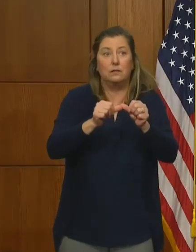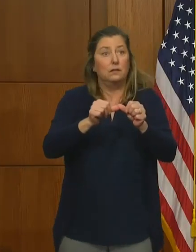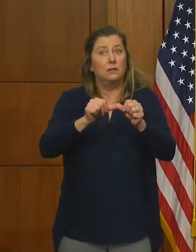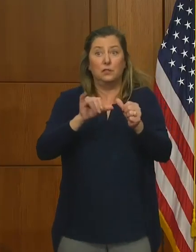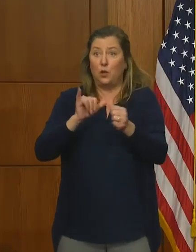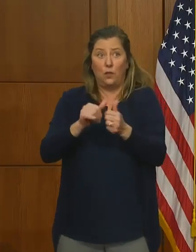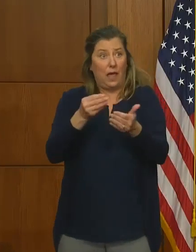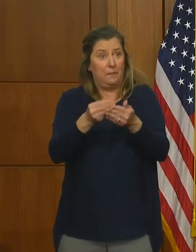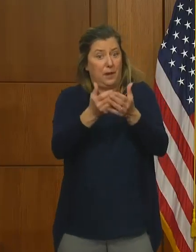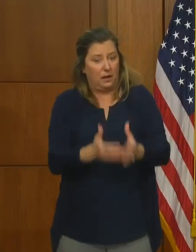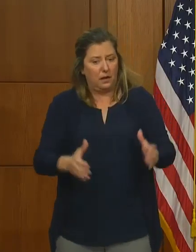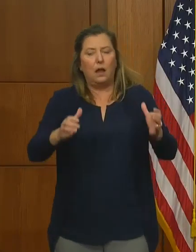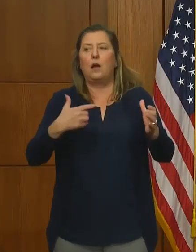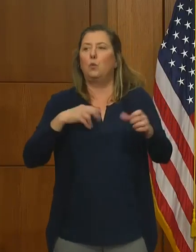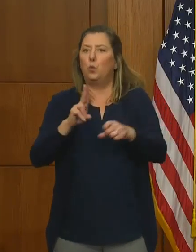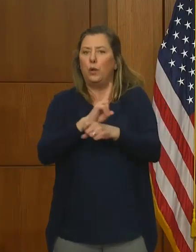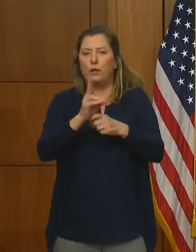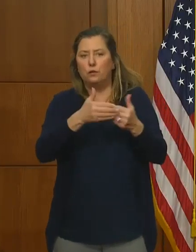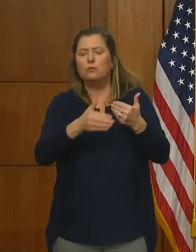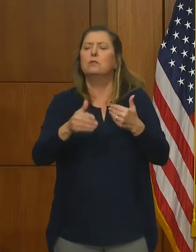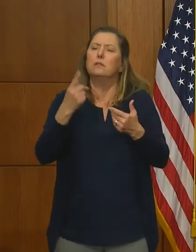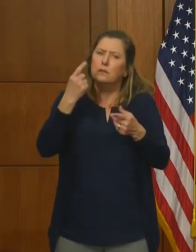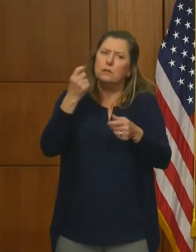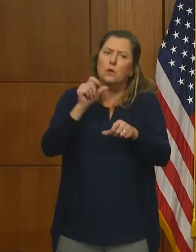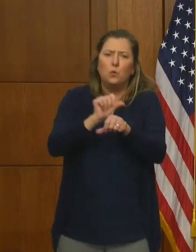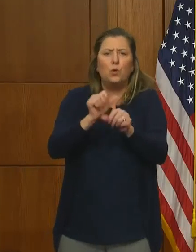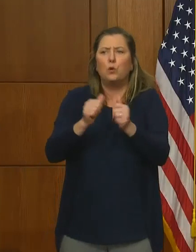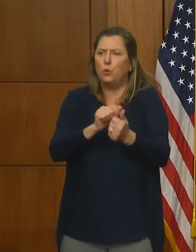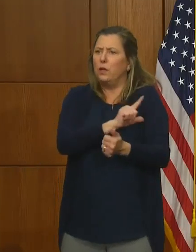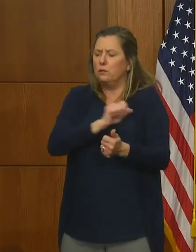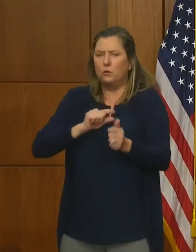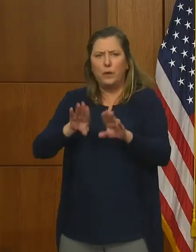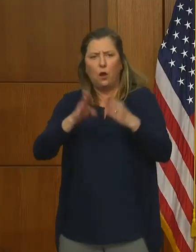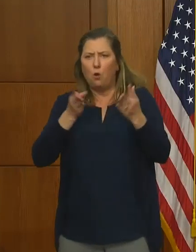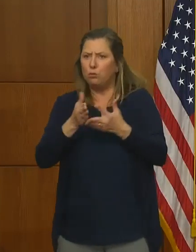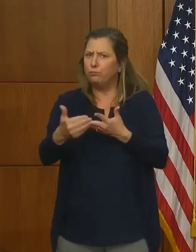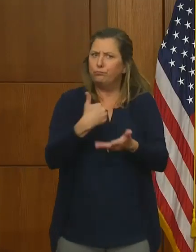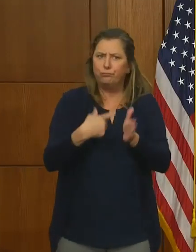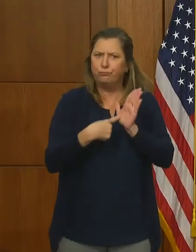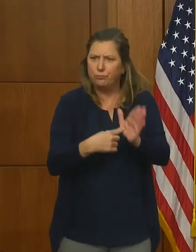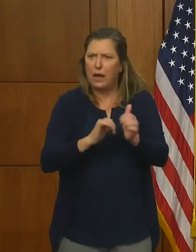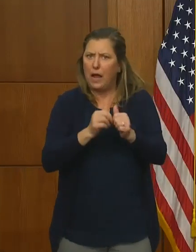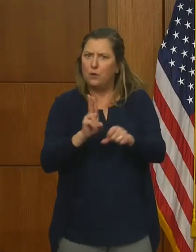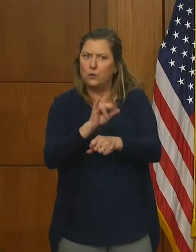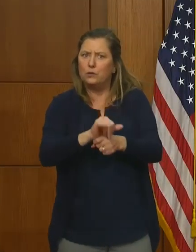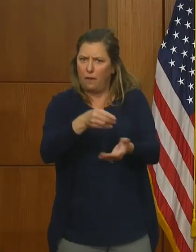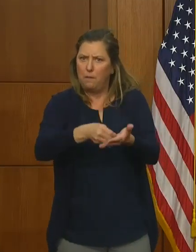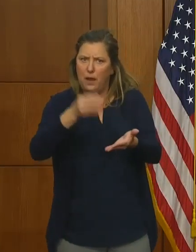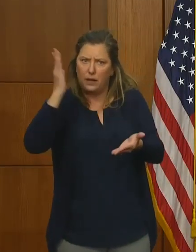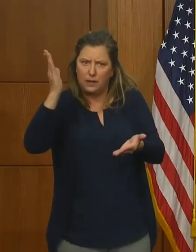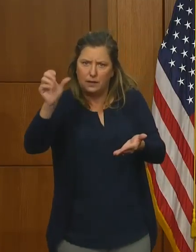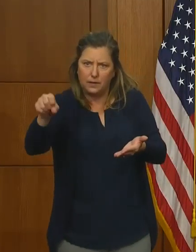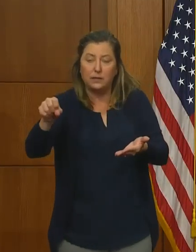ROUGH PATCH. AND SO YOU KNOW THAT THAT'S GOING TO BE A POT OF MONEY THAT WE CAN YOU CAN USE WORKING WITH THE GENERAL